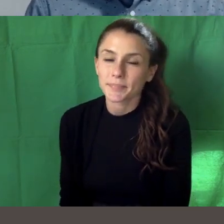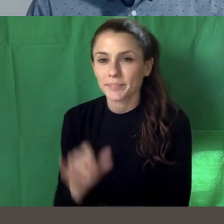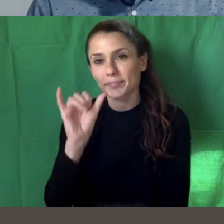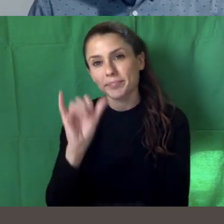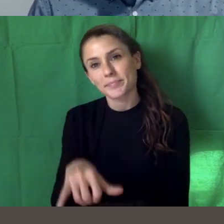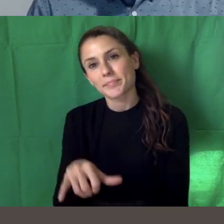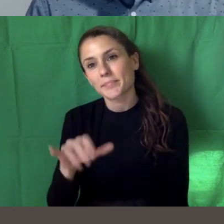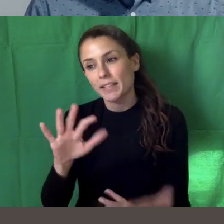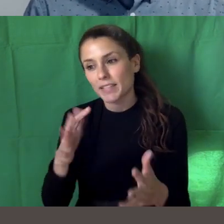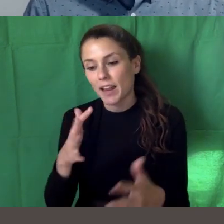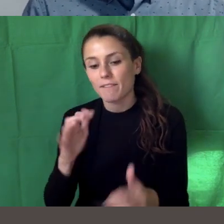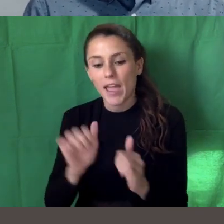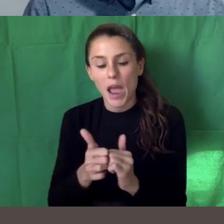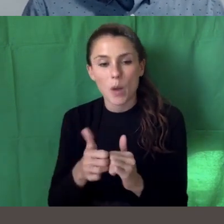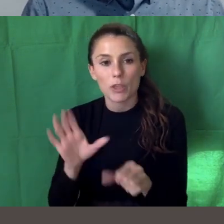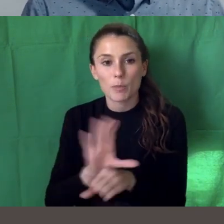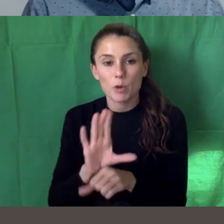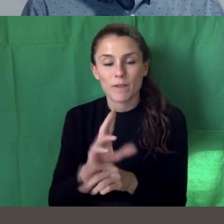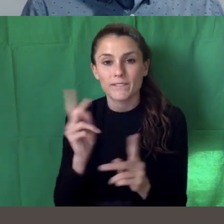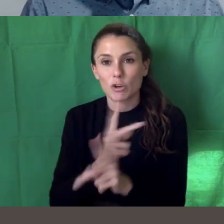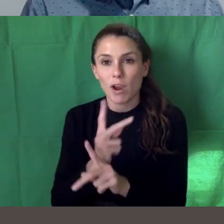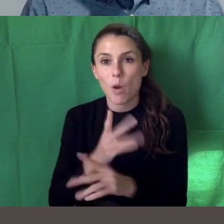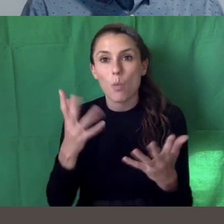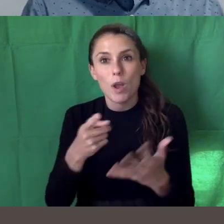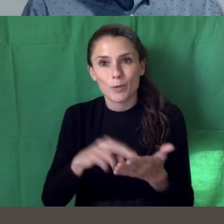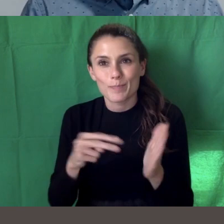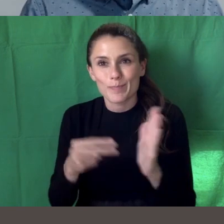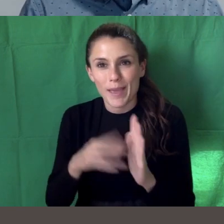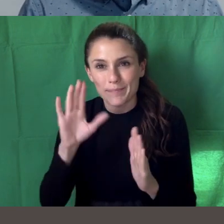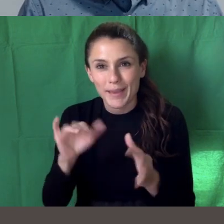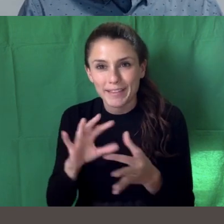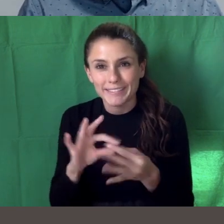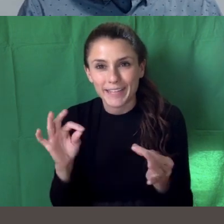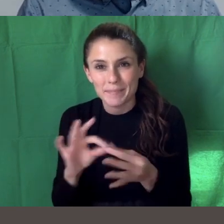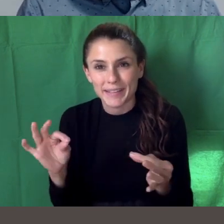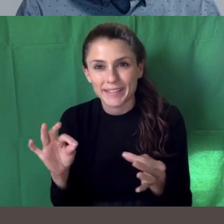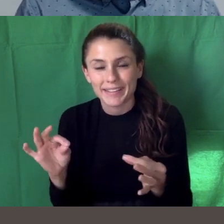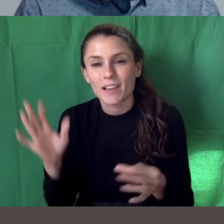And that's kind of how the computer figured out what you meant by the statement.